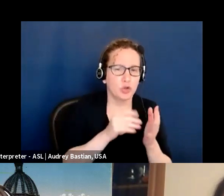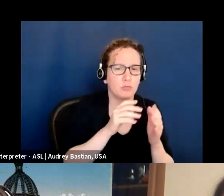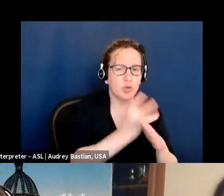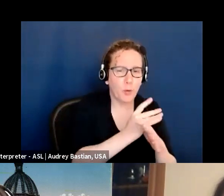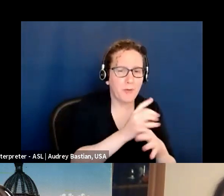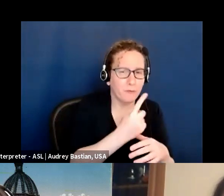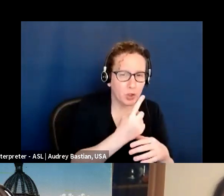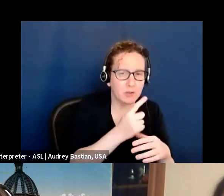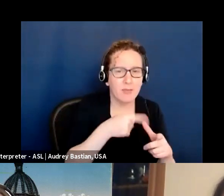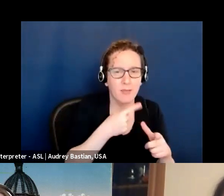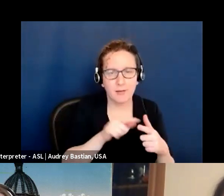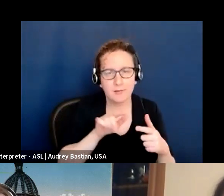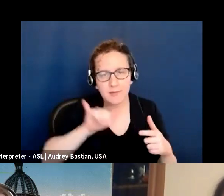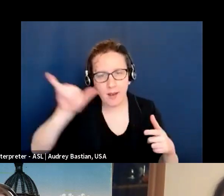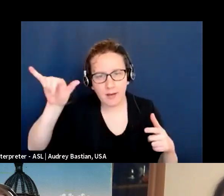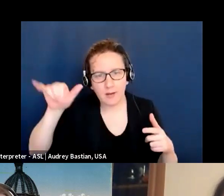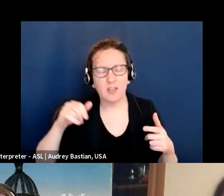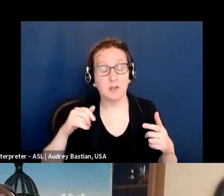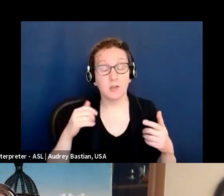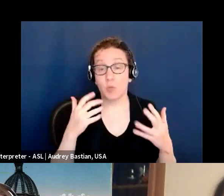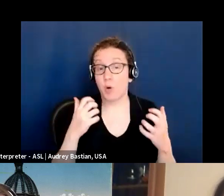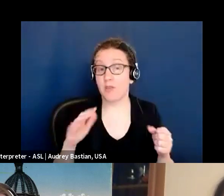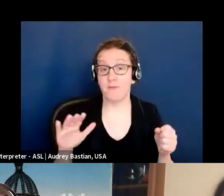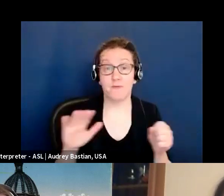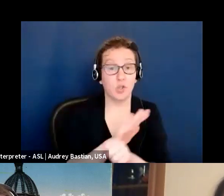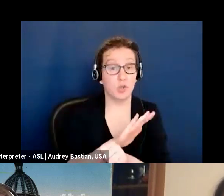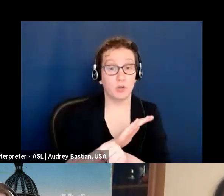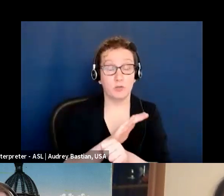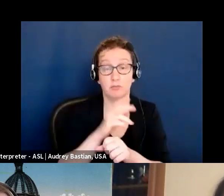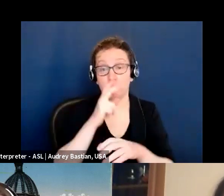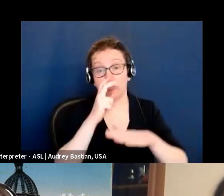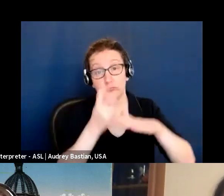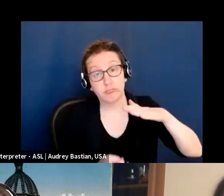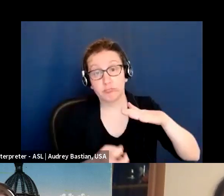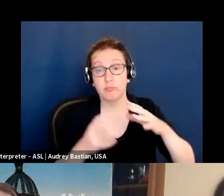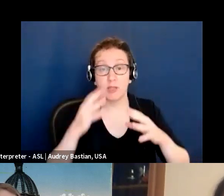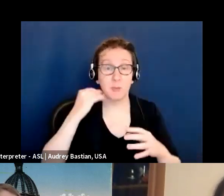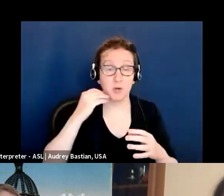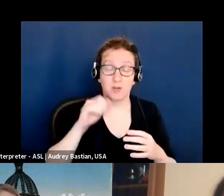cetera. Honestly, because I wanted to get the full in depth experience of another culture, because I